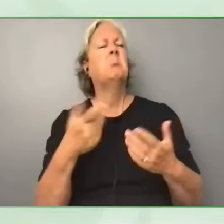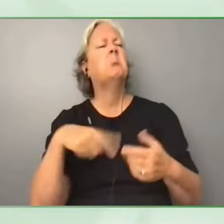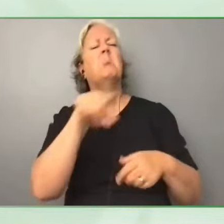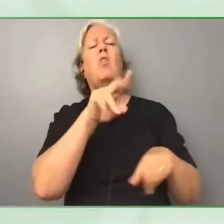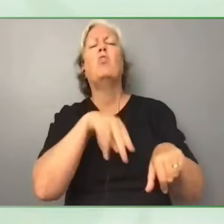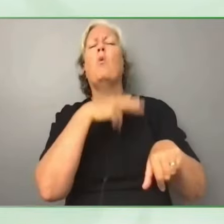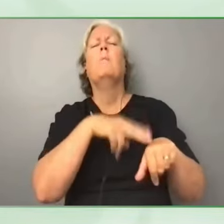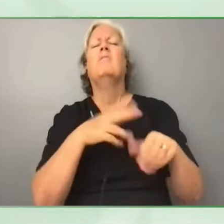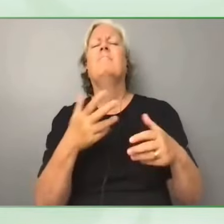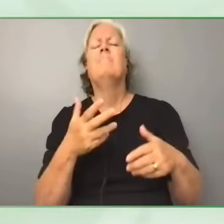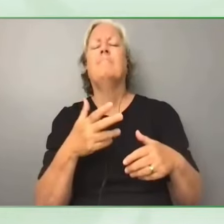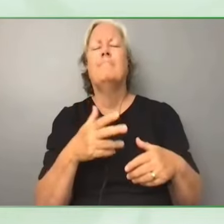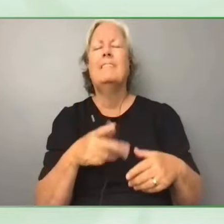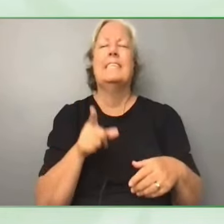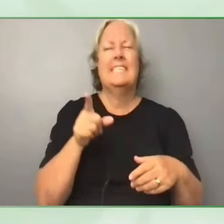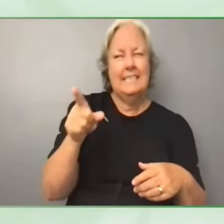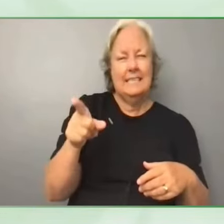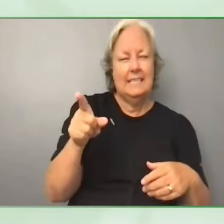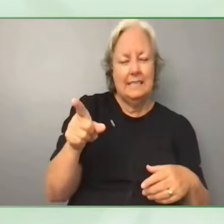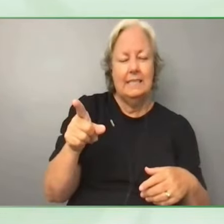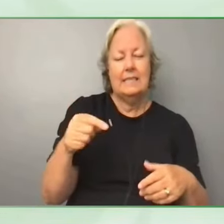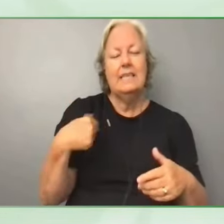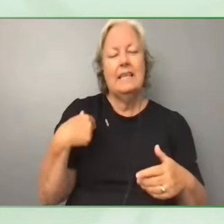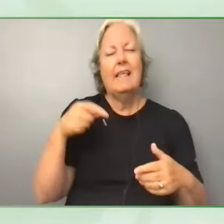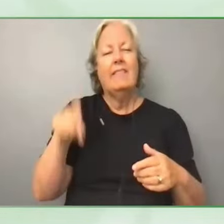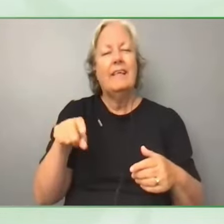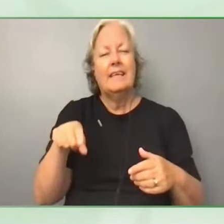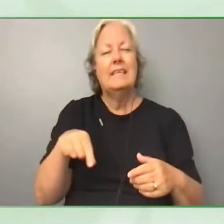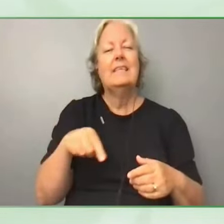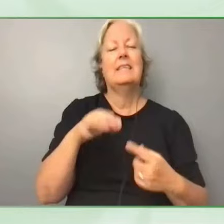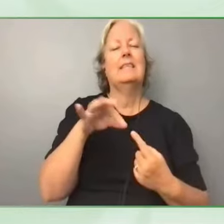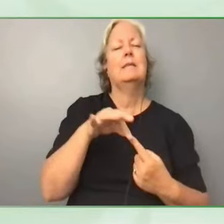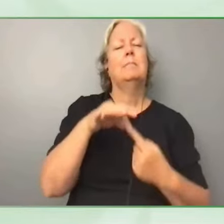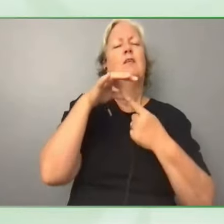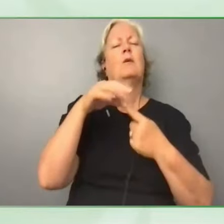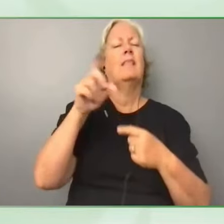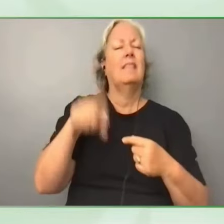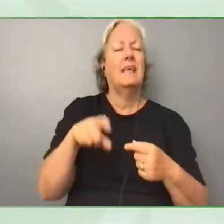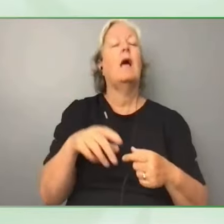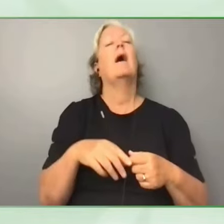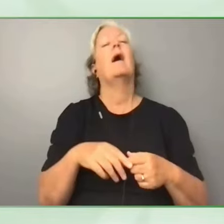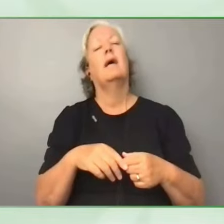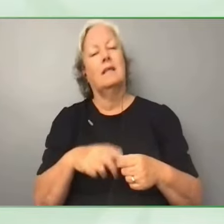need special support.